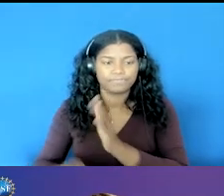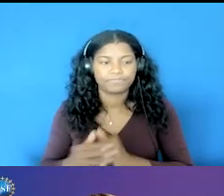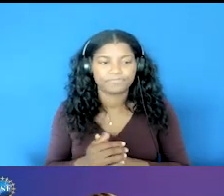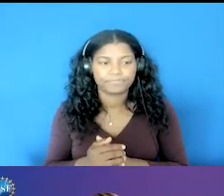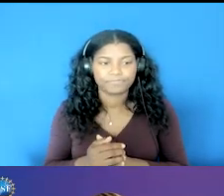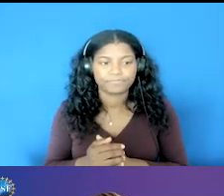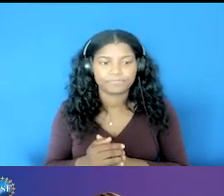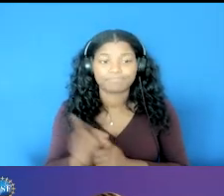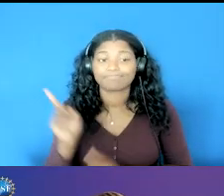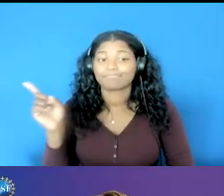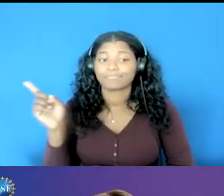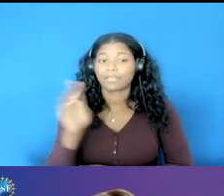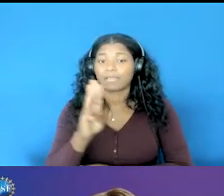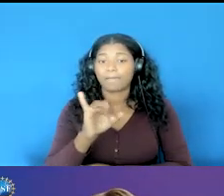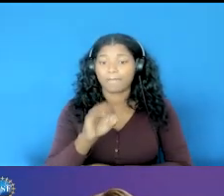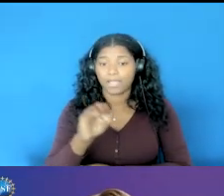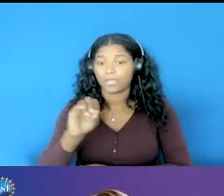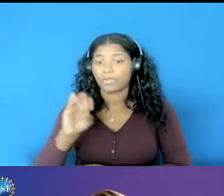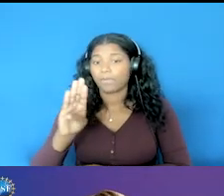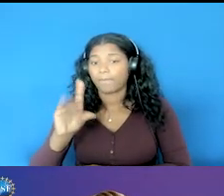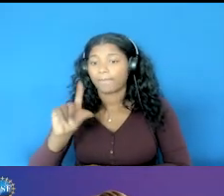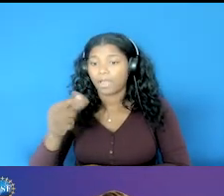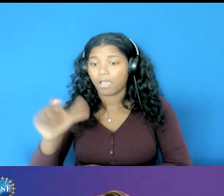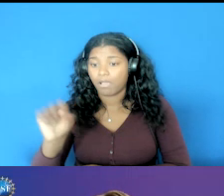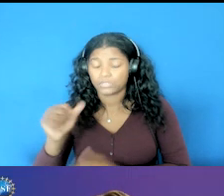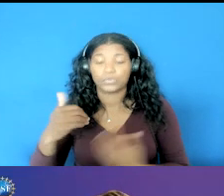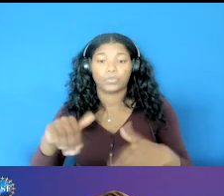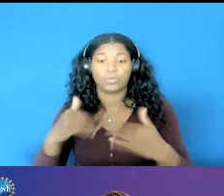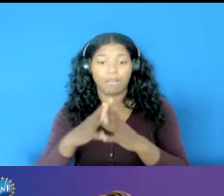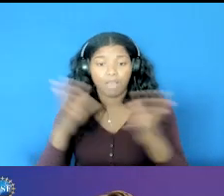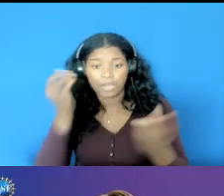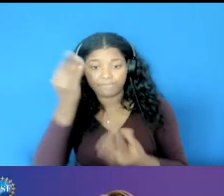The BIO blogs are a wonderful way to stay informed and there's one for each